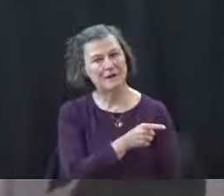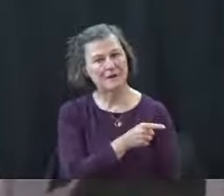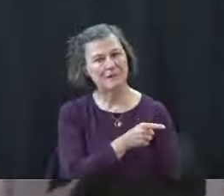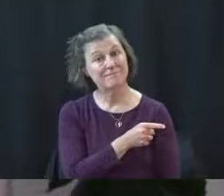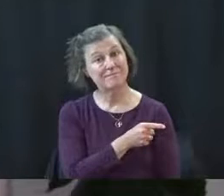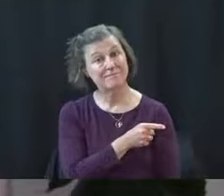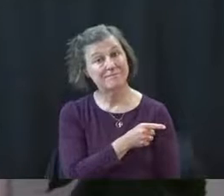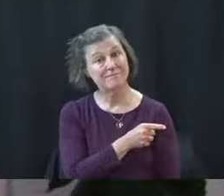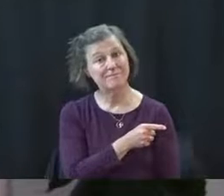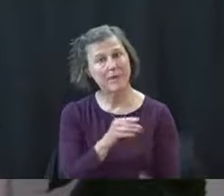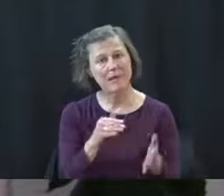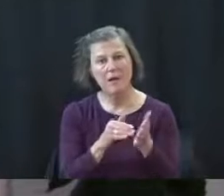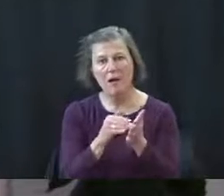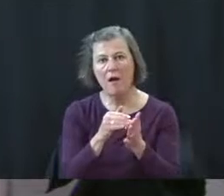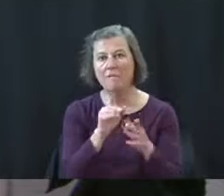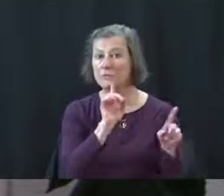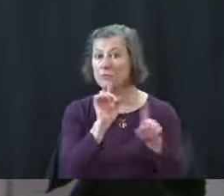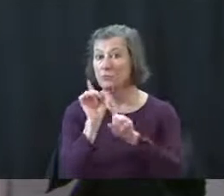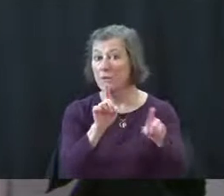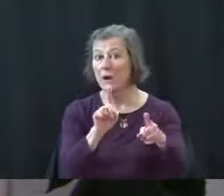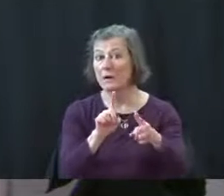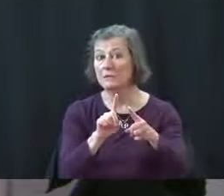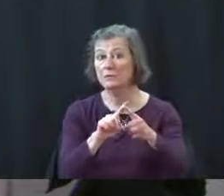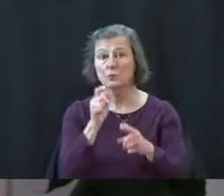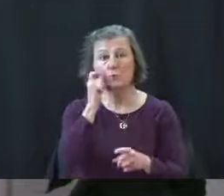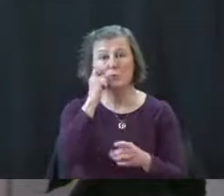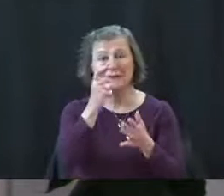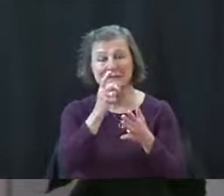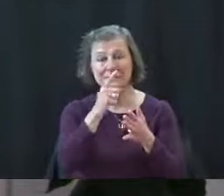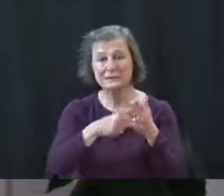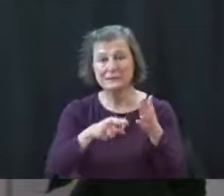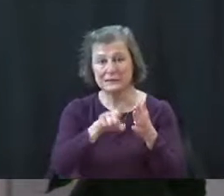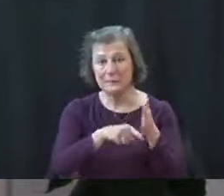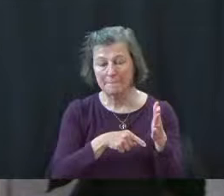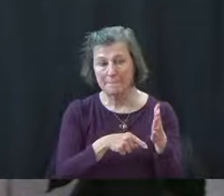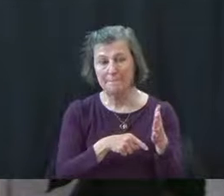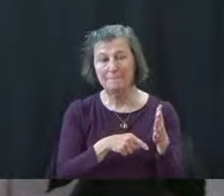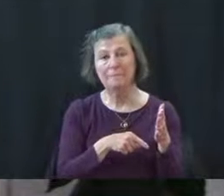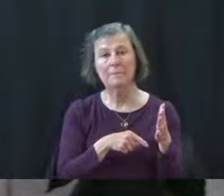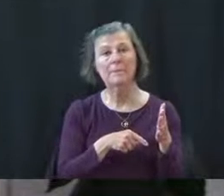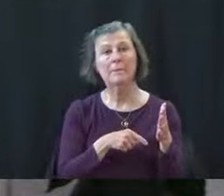Oftentimes the response to racism is to loathe